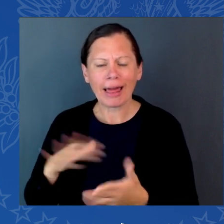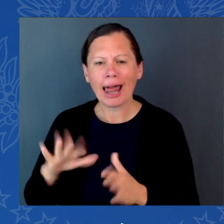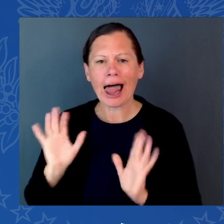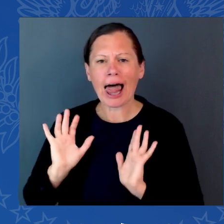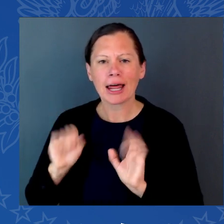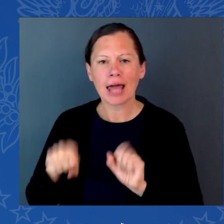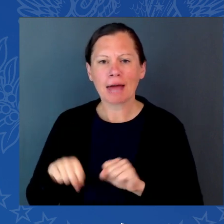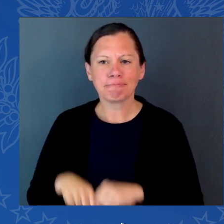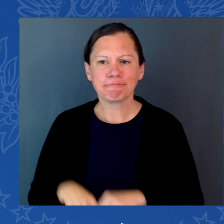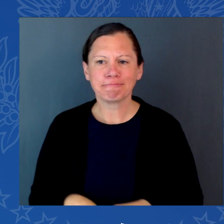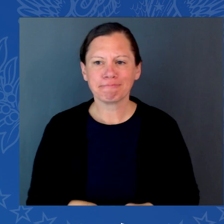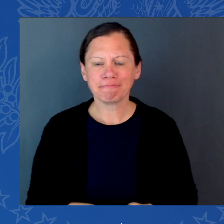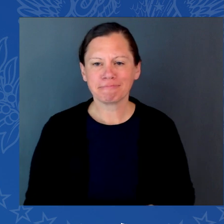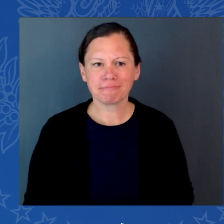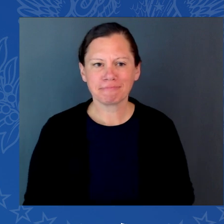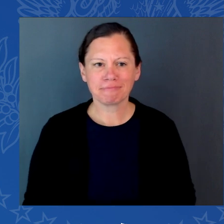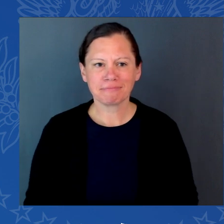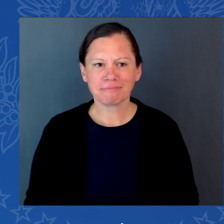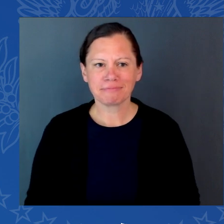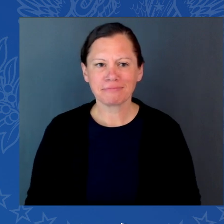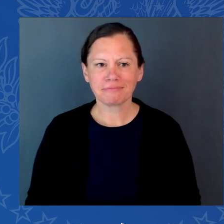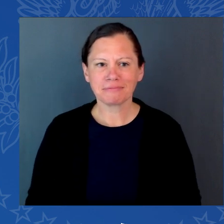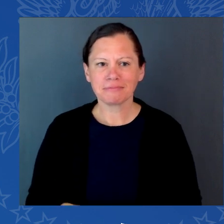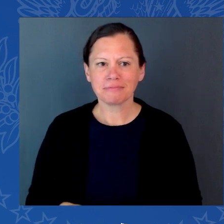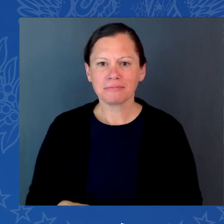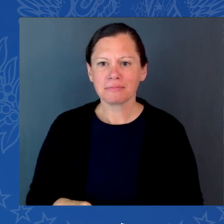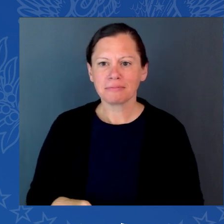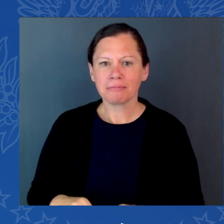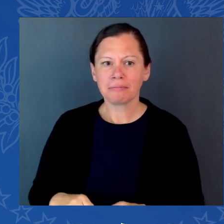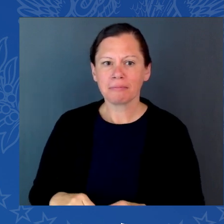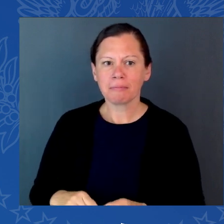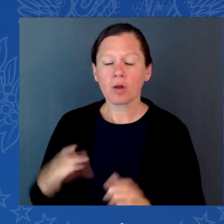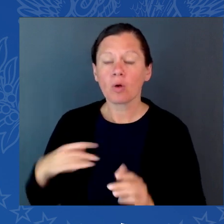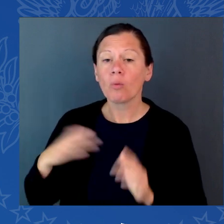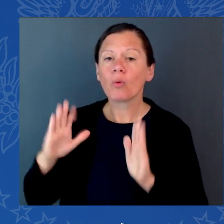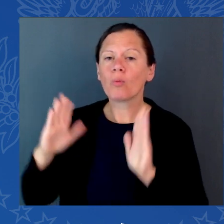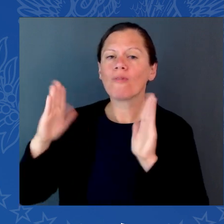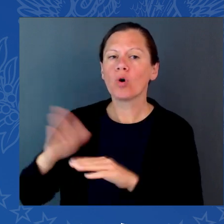we're working in a private-public partnership as well to invest in a Trans-African Corridor.